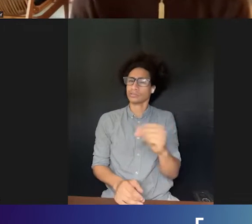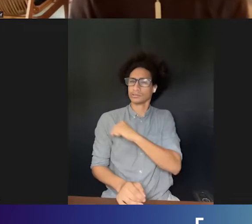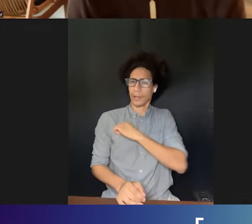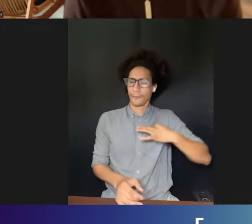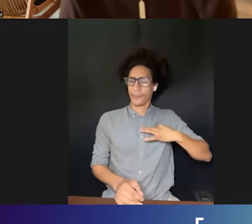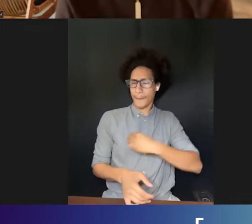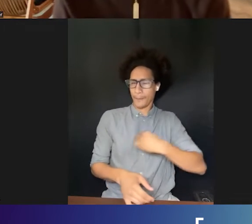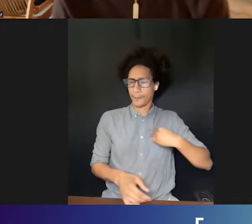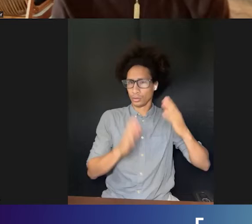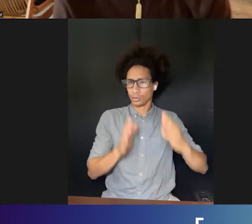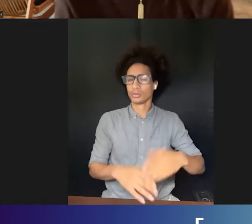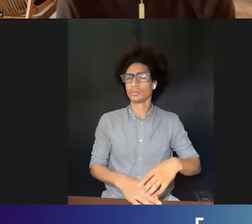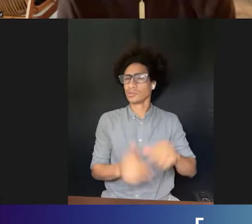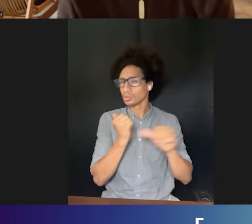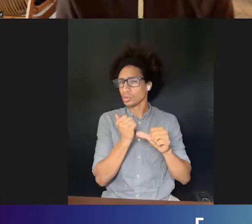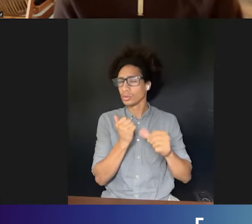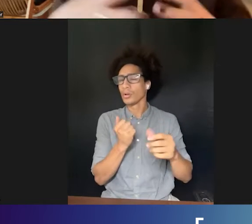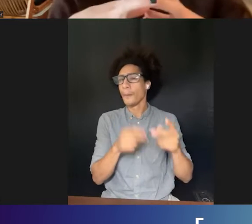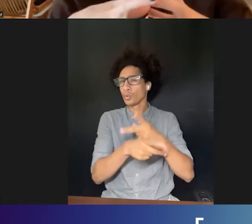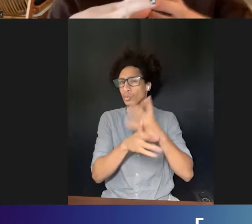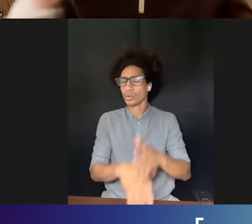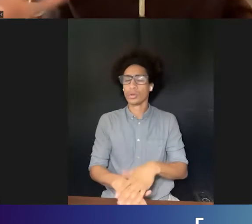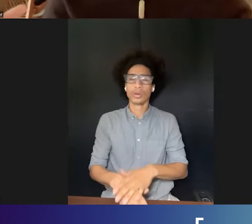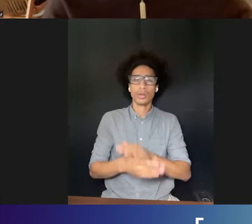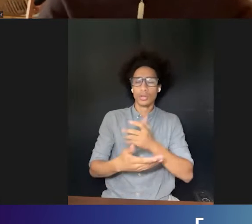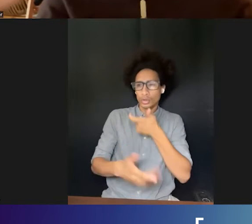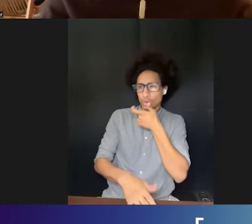screening coordinator or producer, you know, that were sort of there to execute